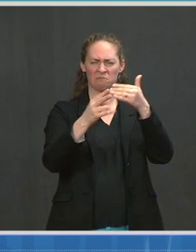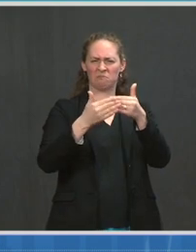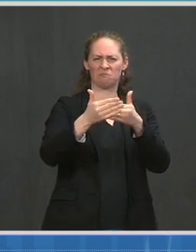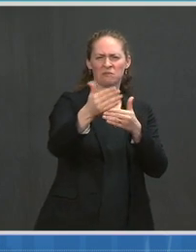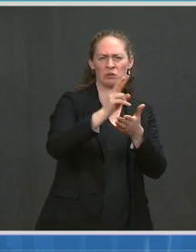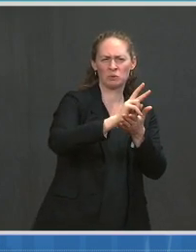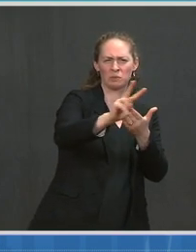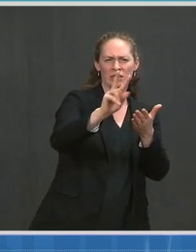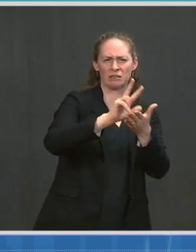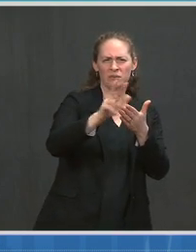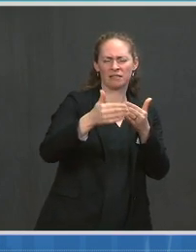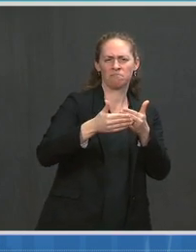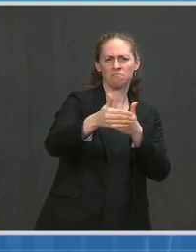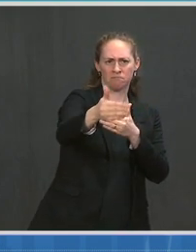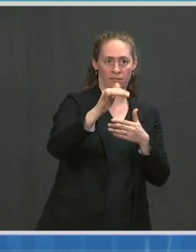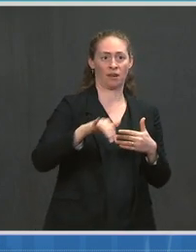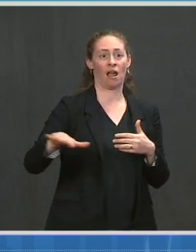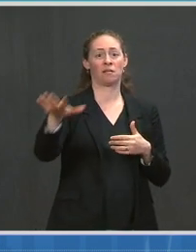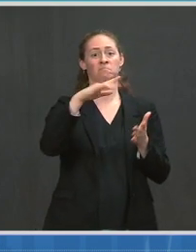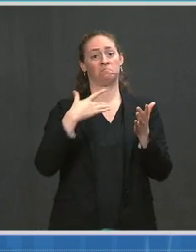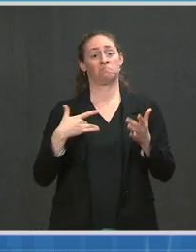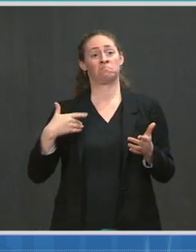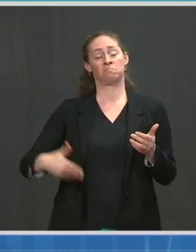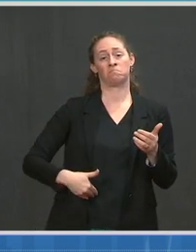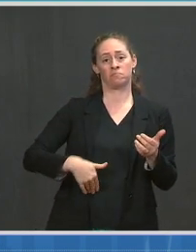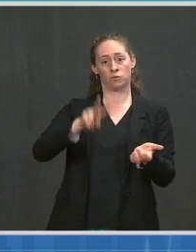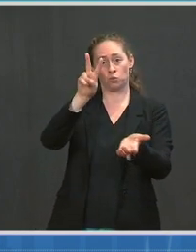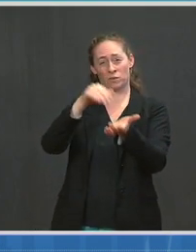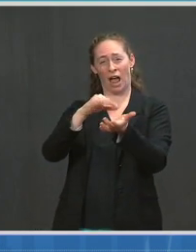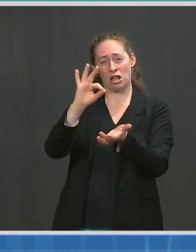and women in the field to over 6,000 active-duty troops.